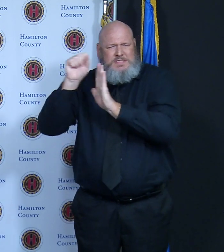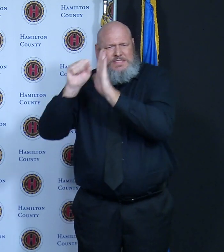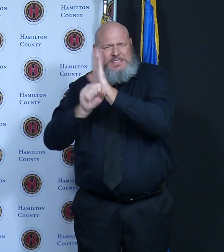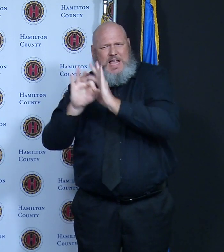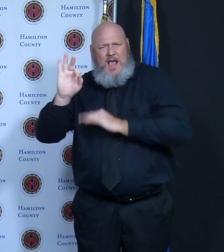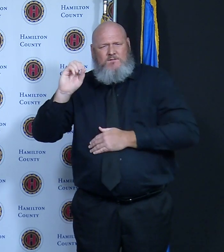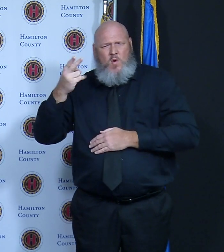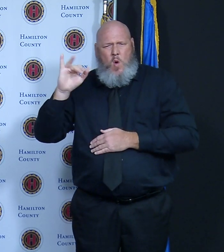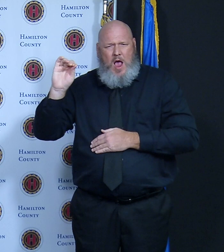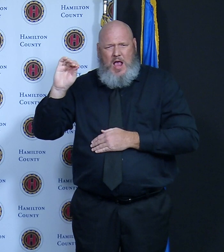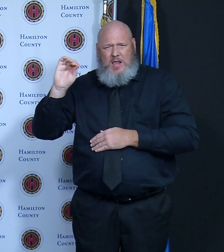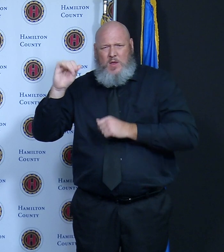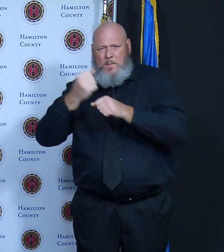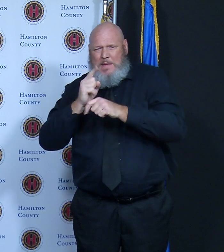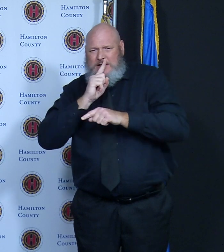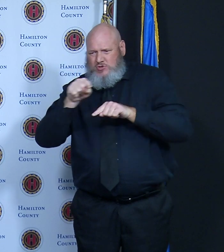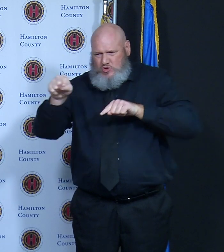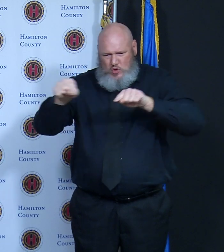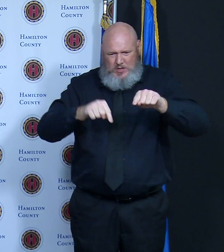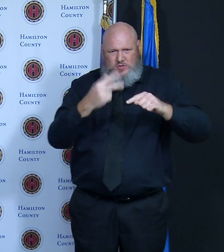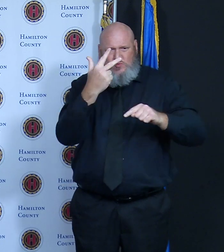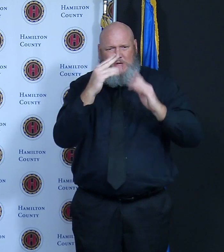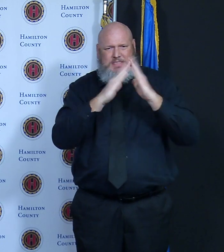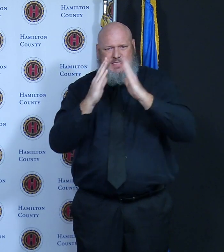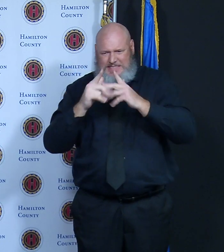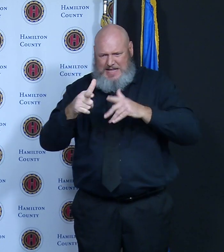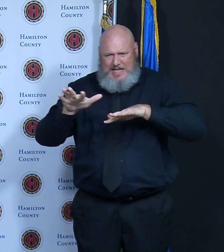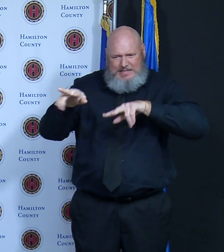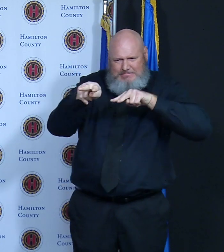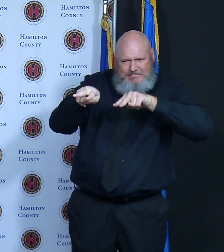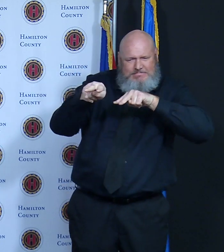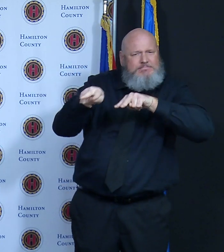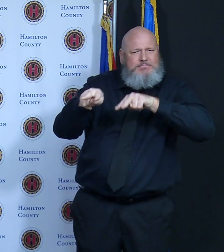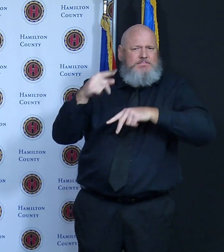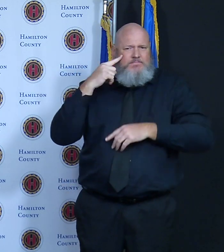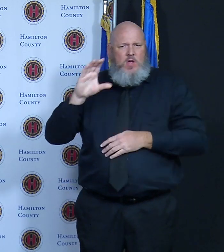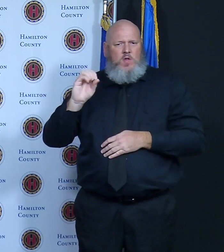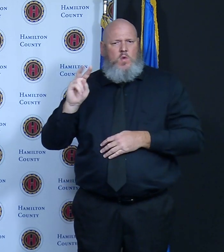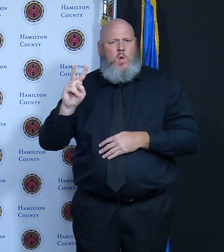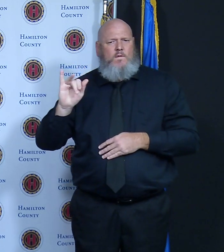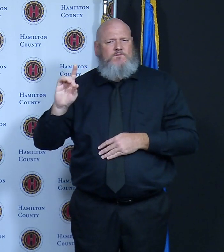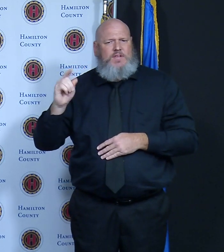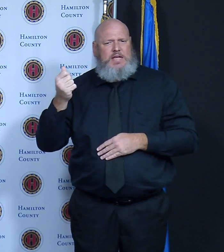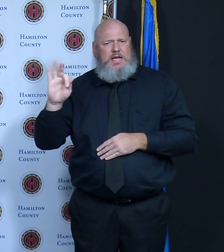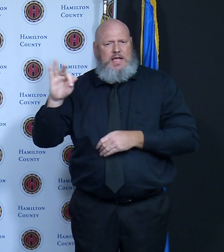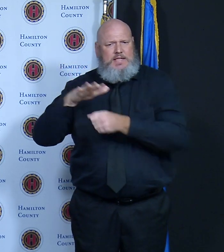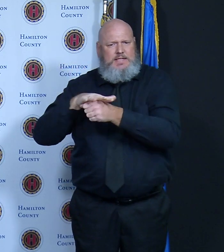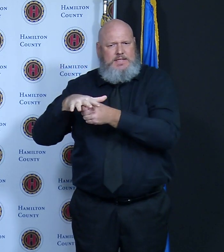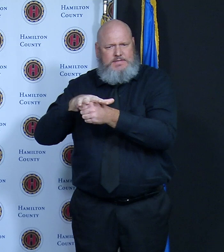we're doing everything possible for the residents of Hamilton County I do want to reiterate as we talk about communication and working with the